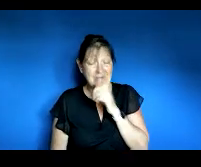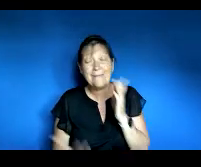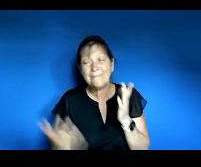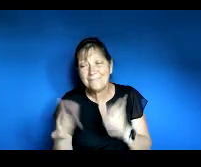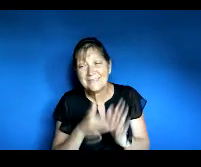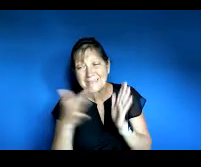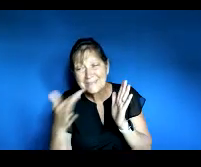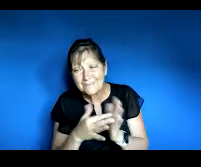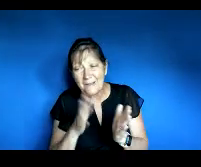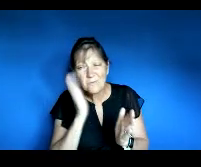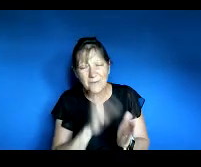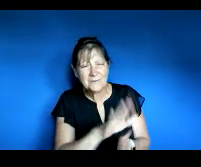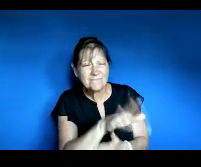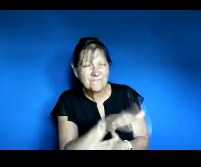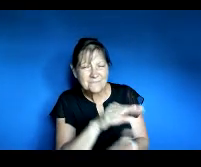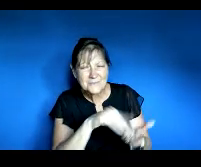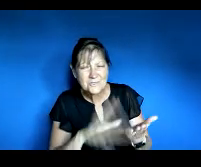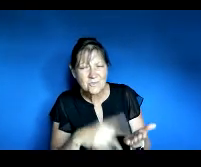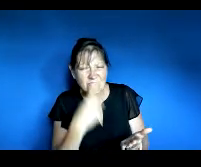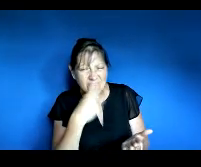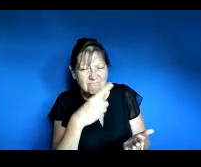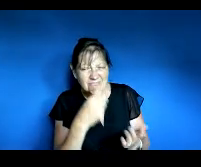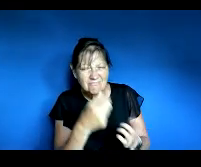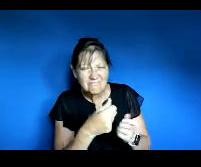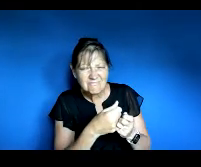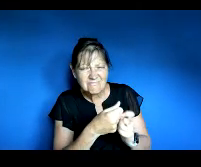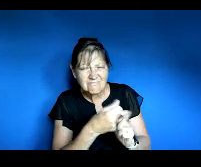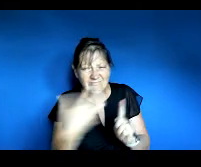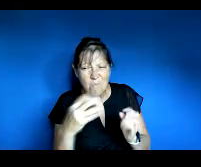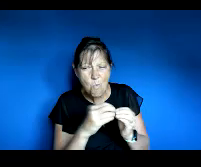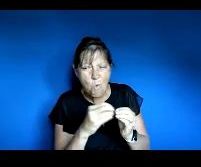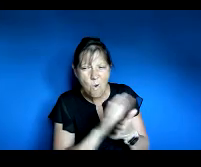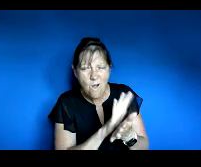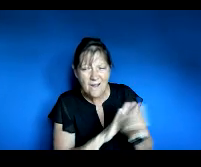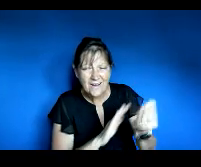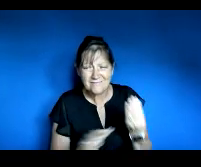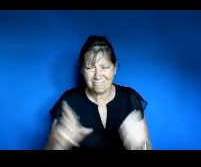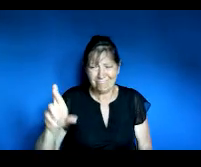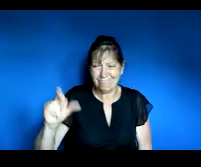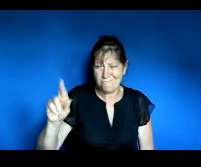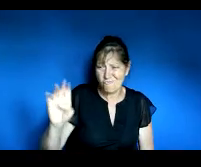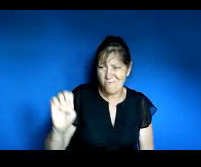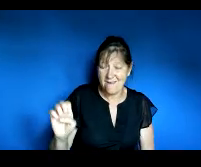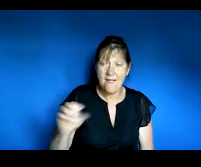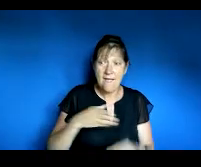to provide follow-up information, but those are relatively rare. For the most part, once a student gets that eligibility established